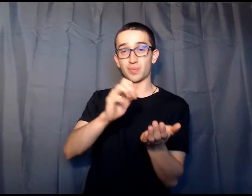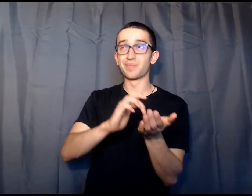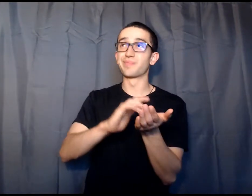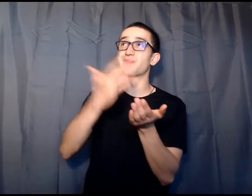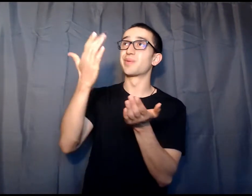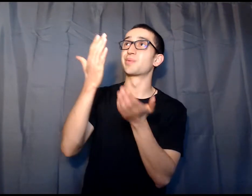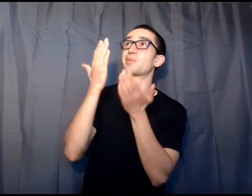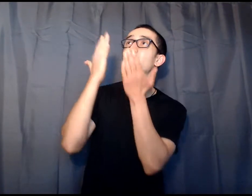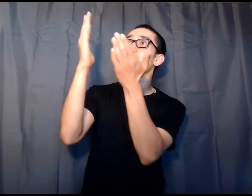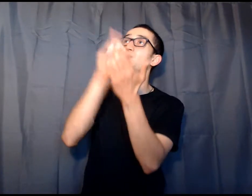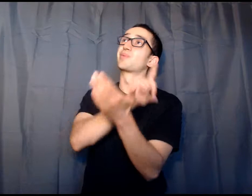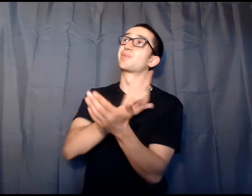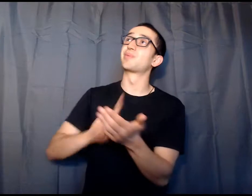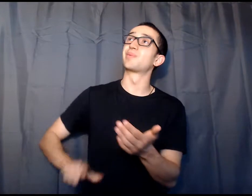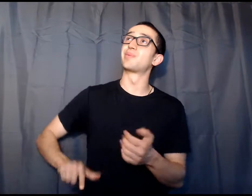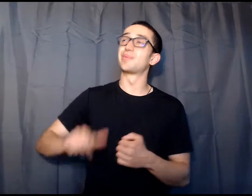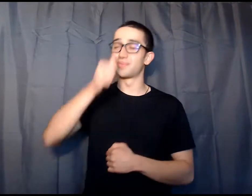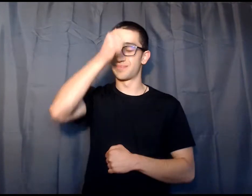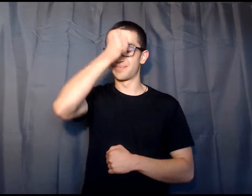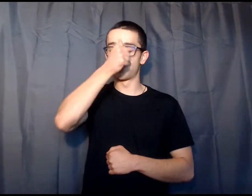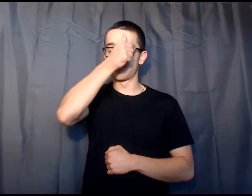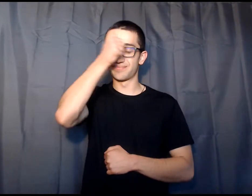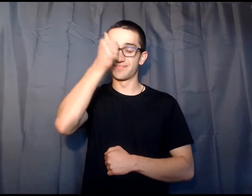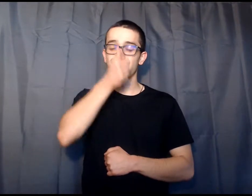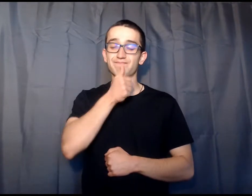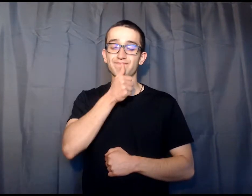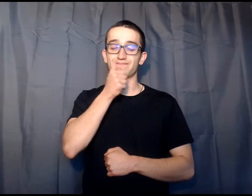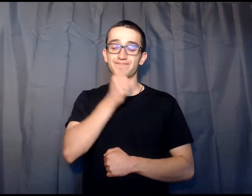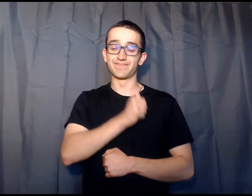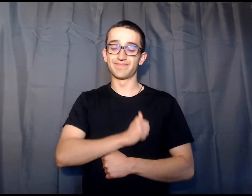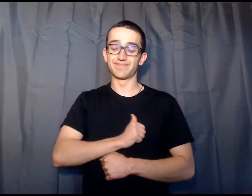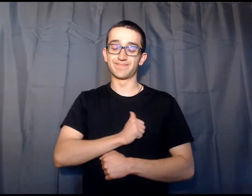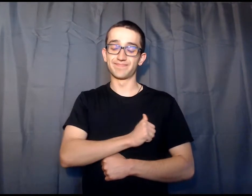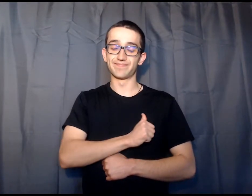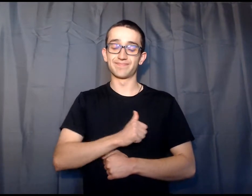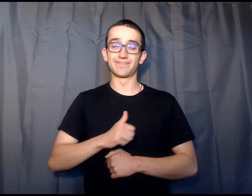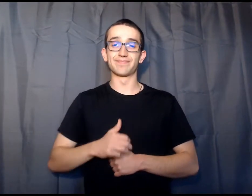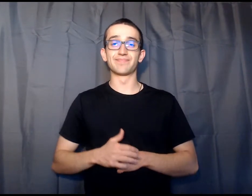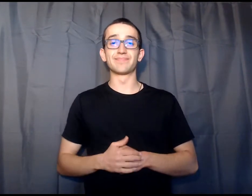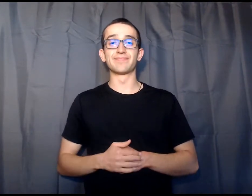Glory to You, O Lord.